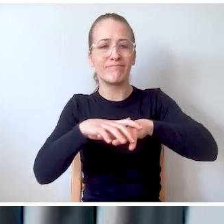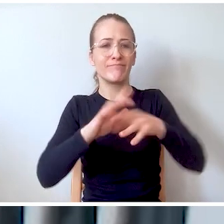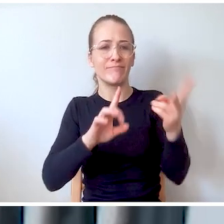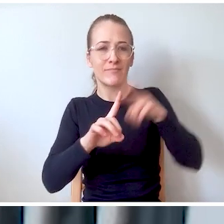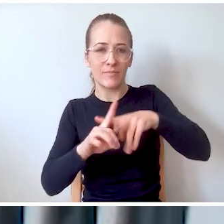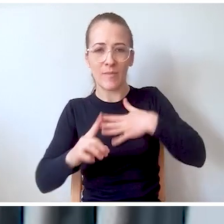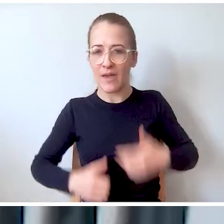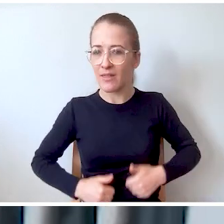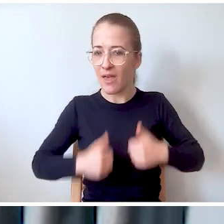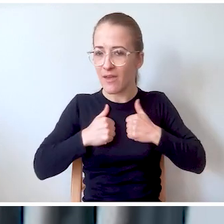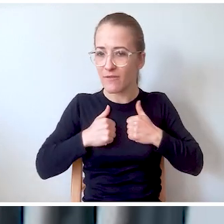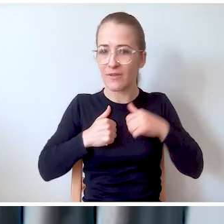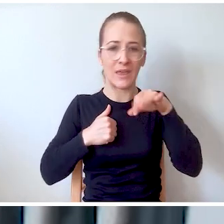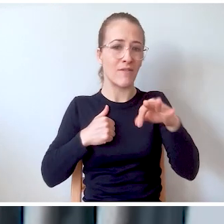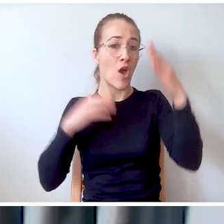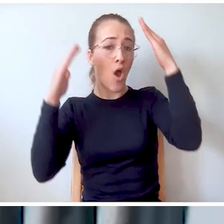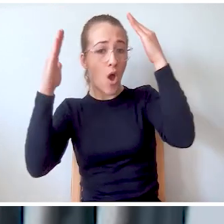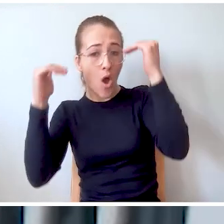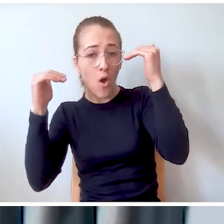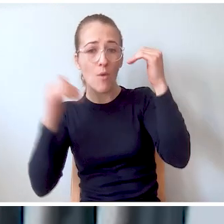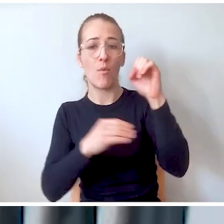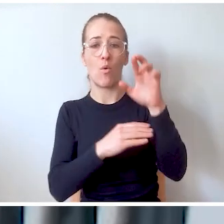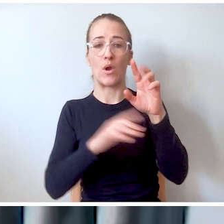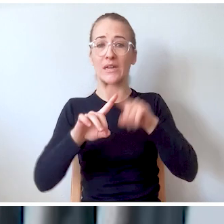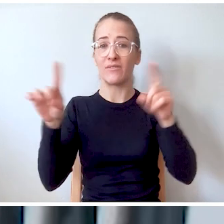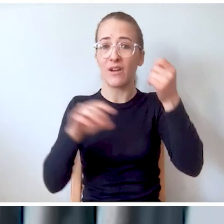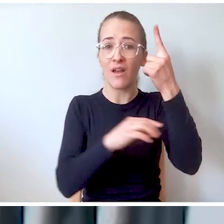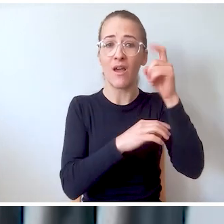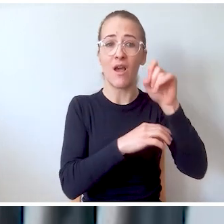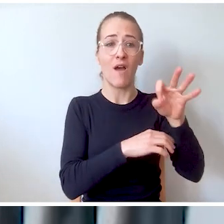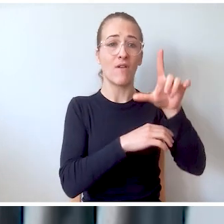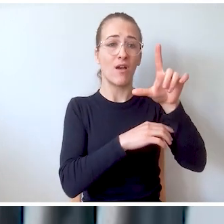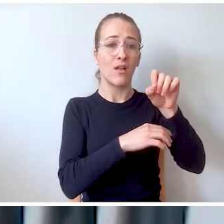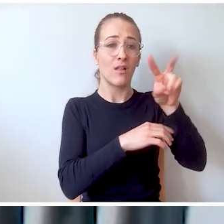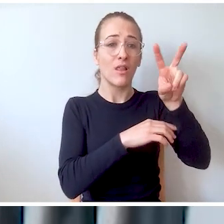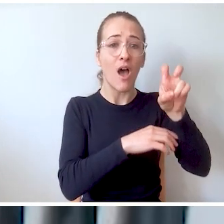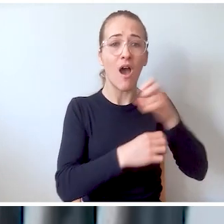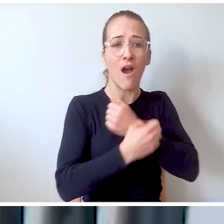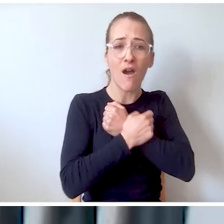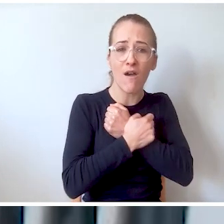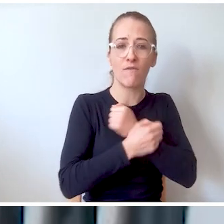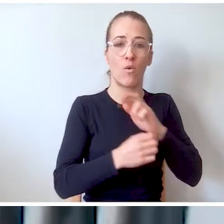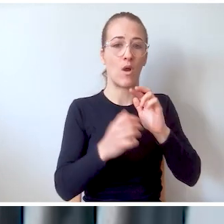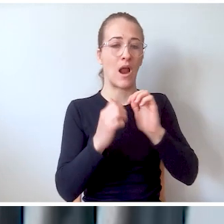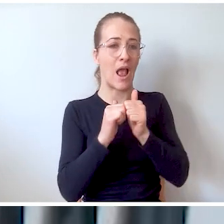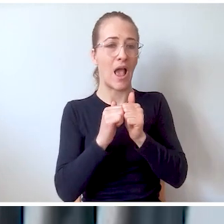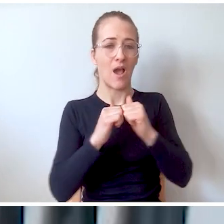whether it is hope or different understandings of love, or how to exercise leadership,